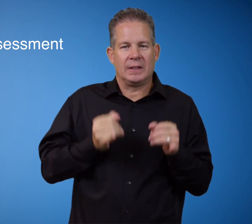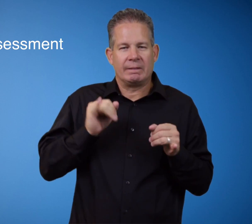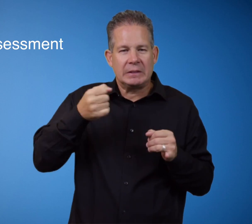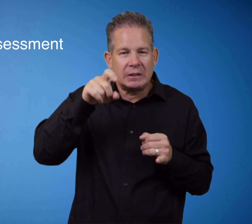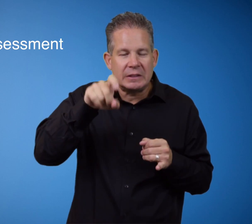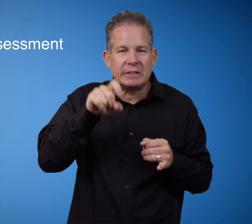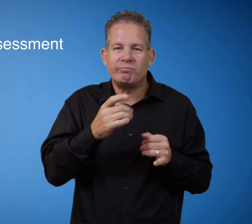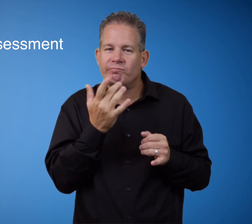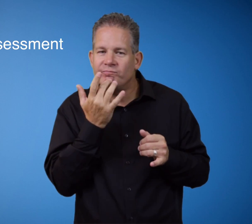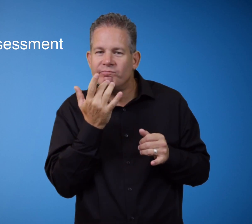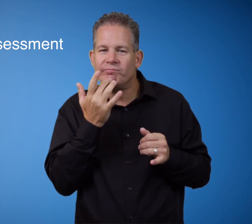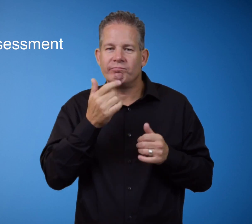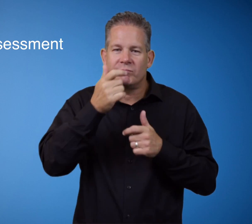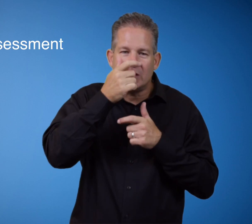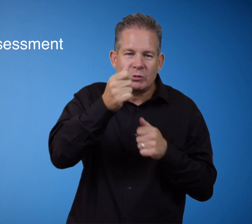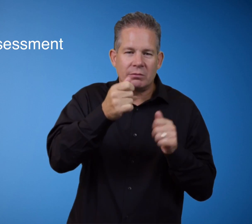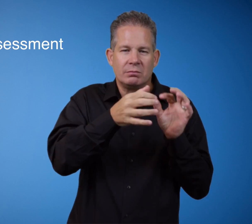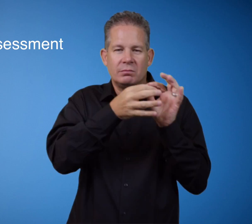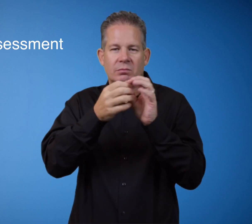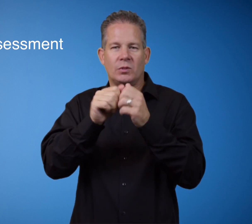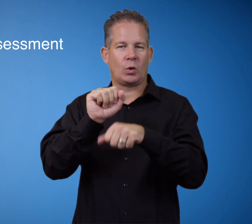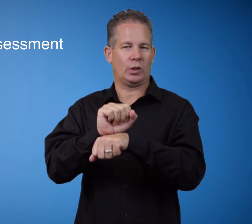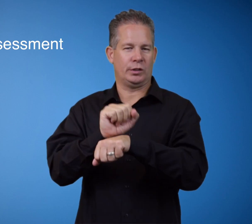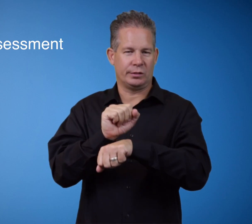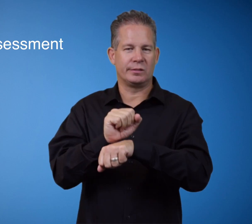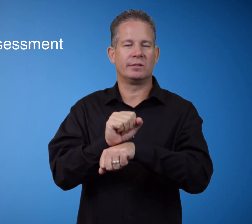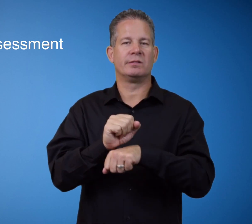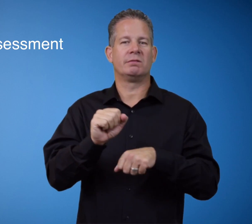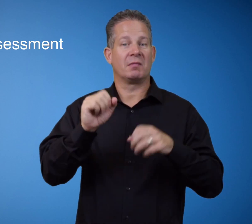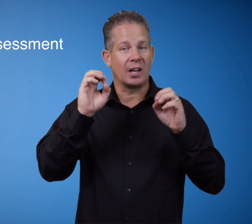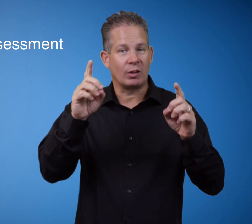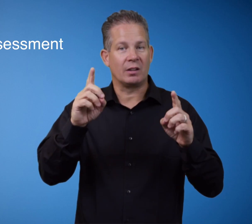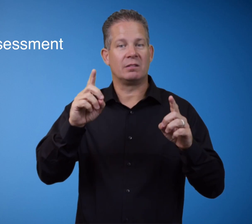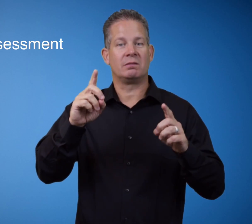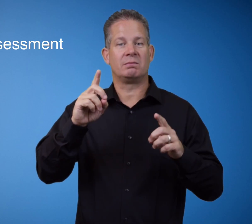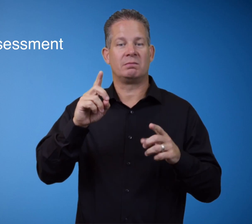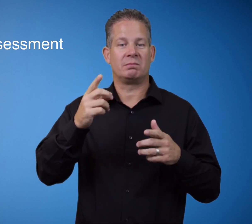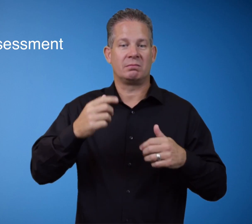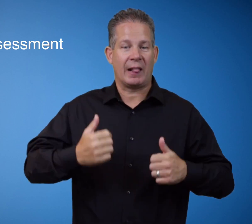on an individual's needs, preferences and interests regarding their employment, education,